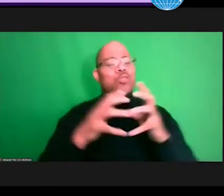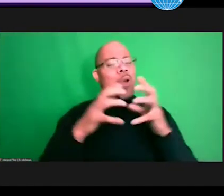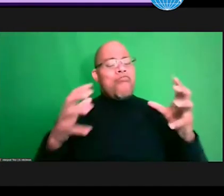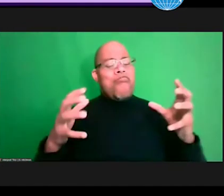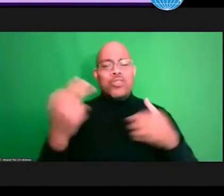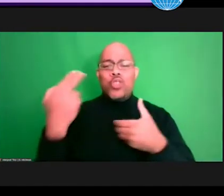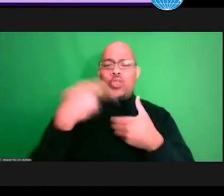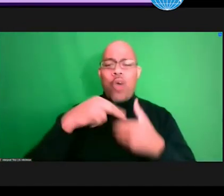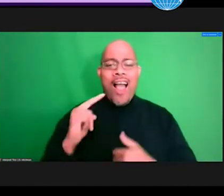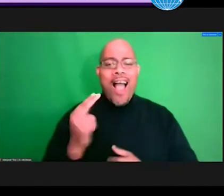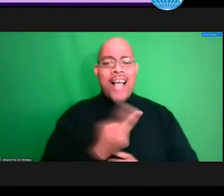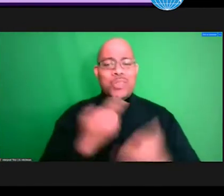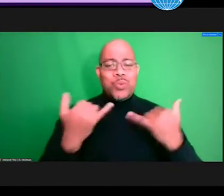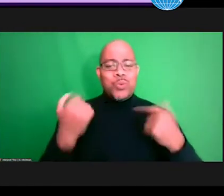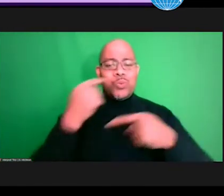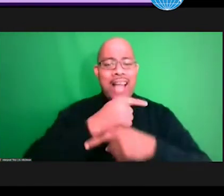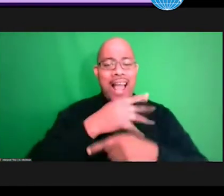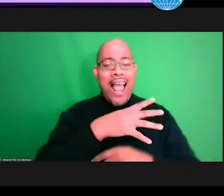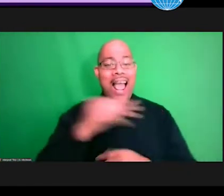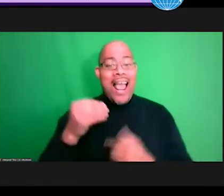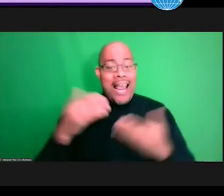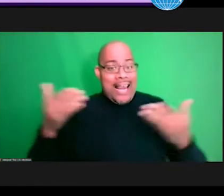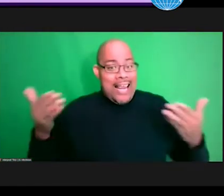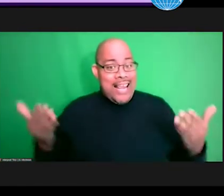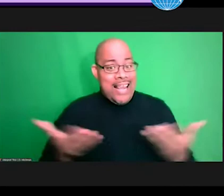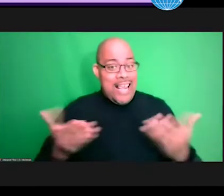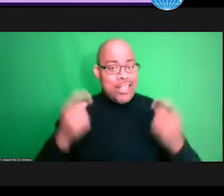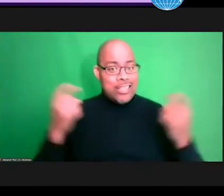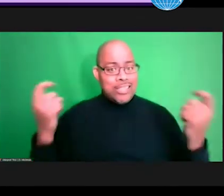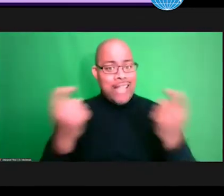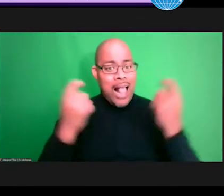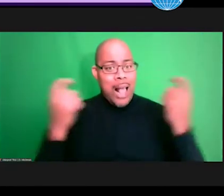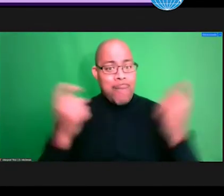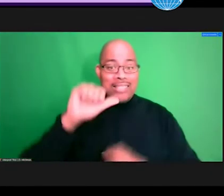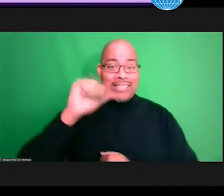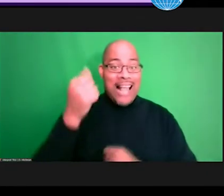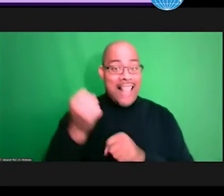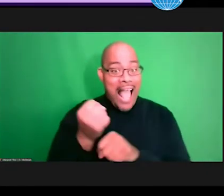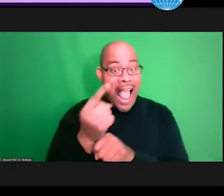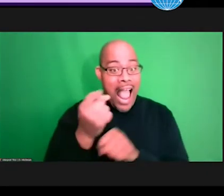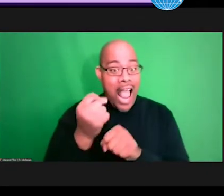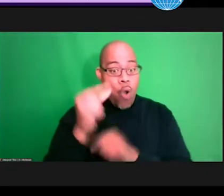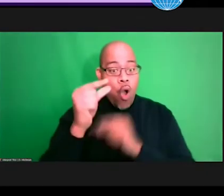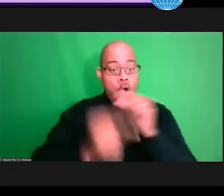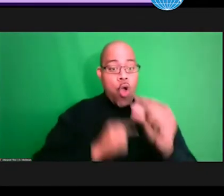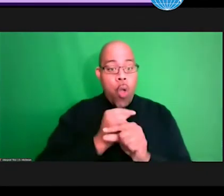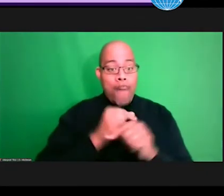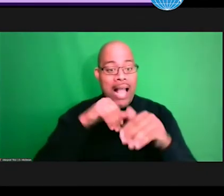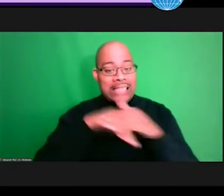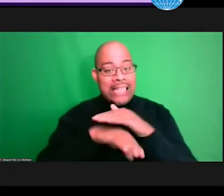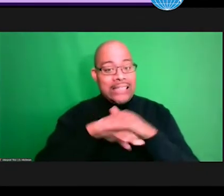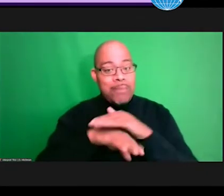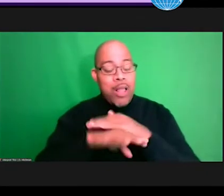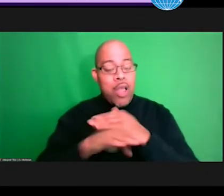us today and being here to celebrate the tenth annual Global Accessibility Awareness Day.